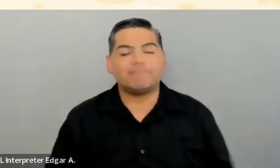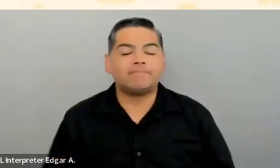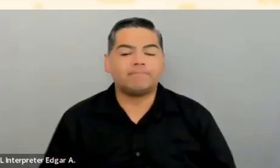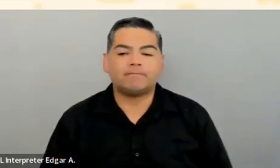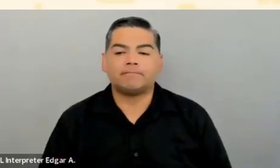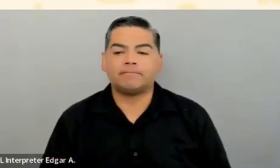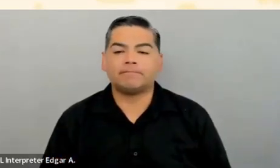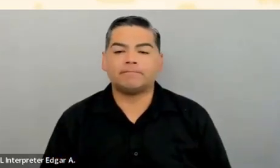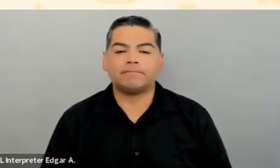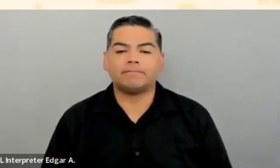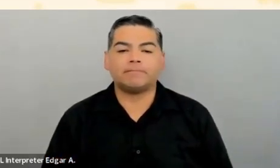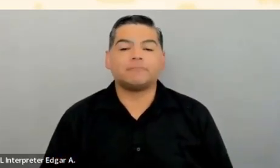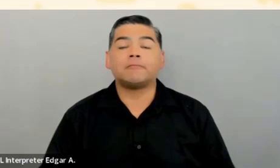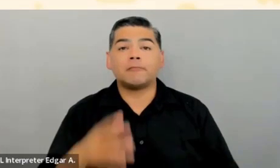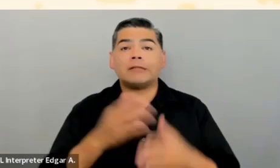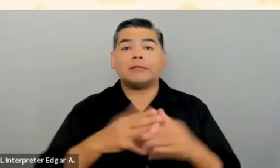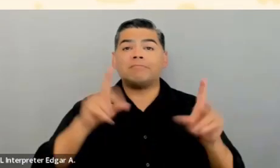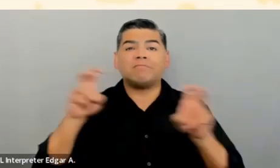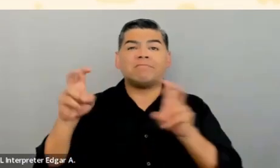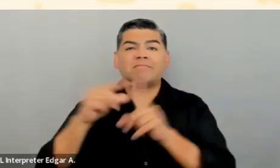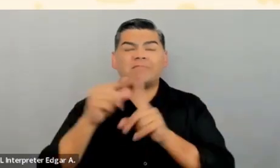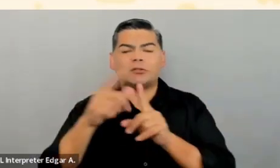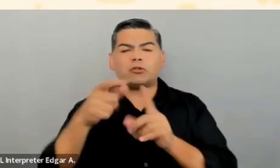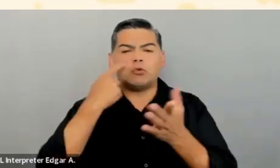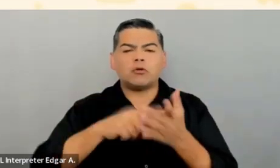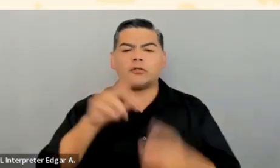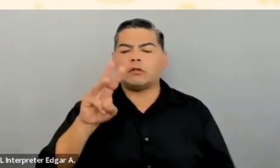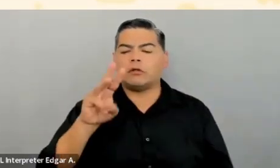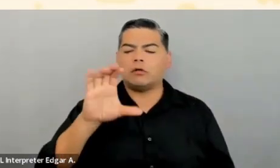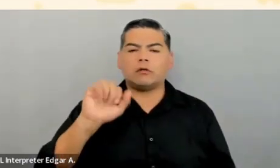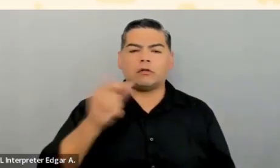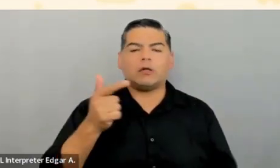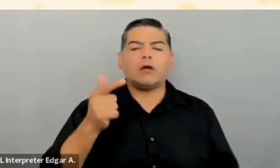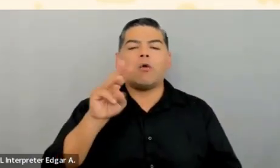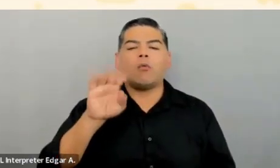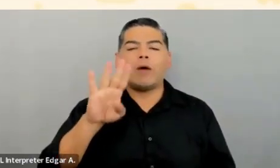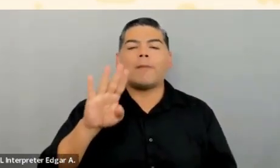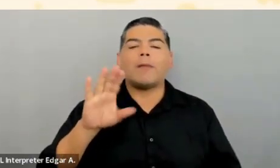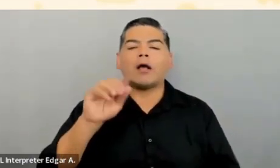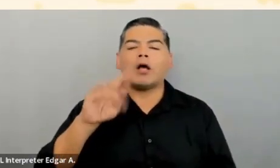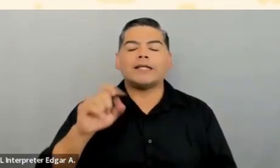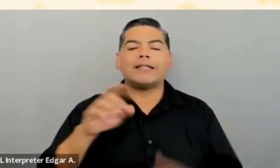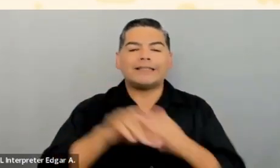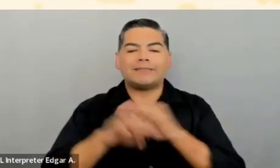A little quick terminology, WCAG is the Web Content Accessibility Guidelines and these are maintained